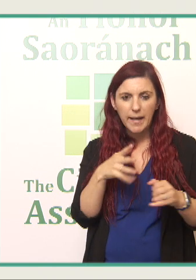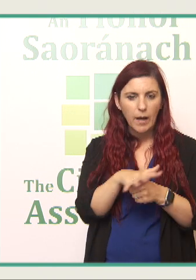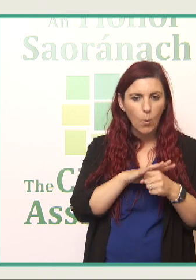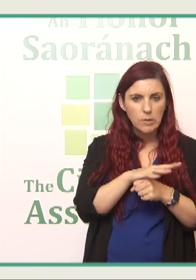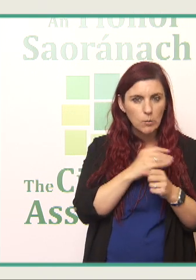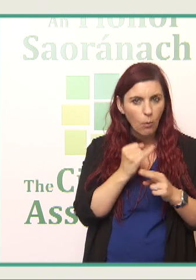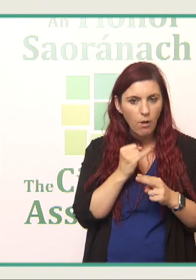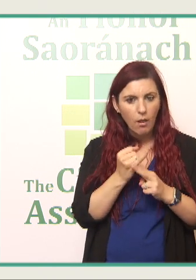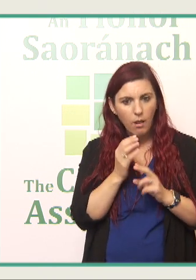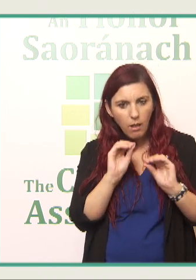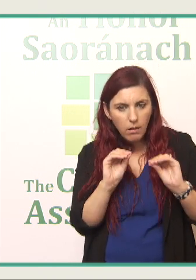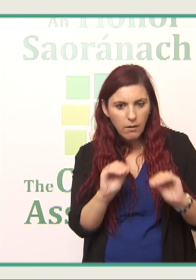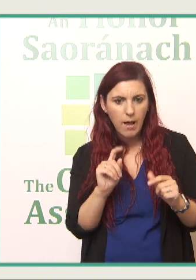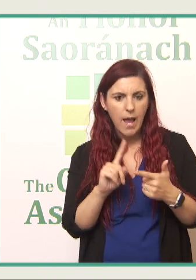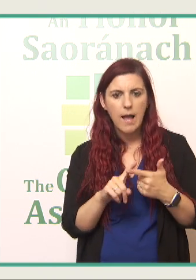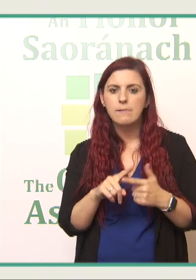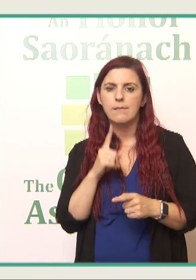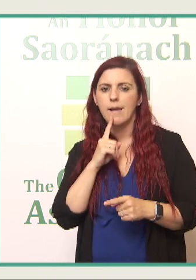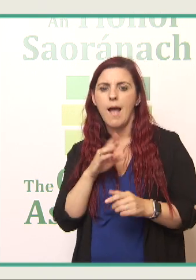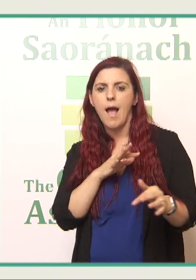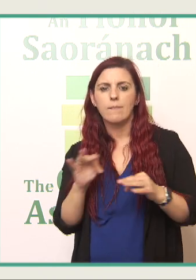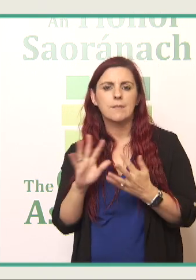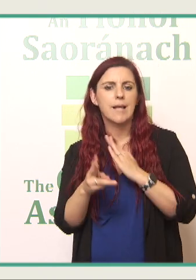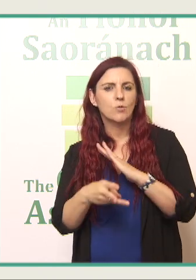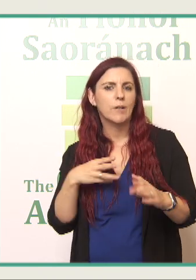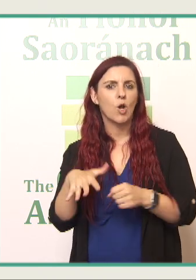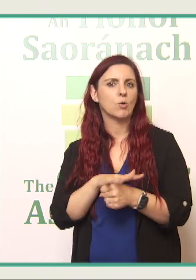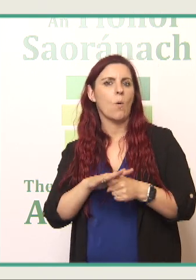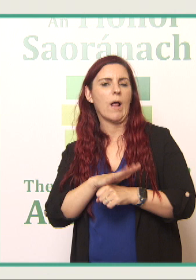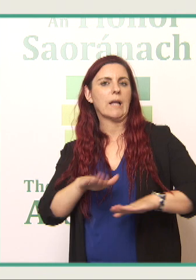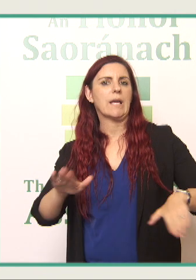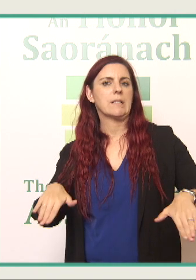and after 10 weeks the local kids graduate as foreign experts now these are farmers sons and